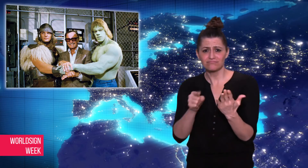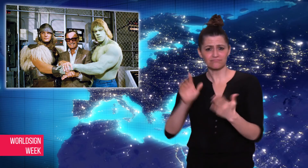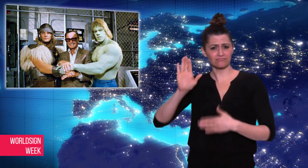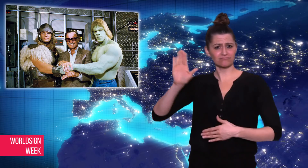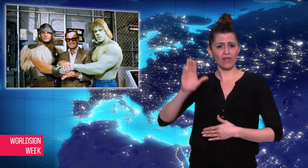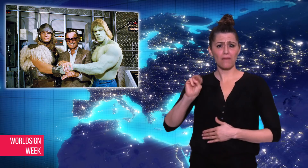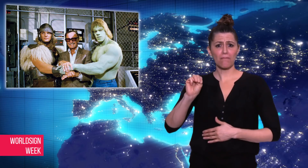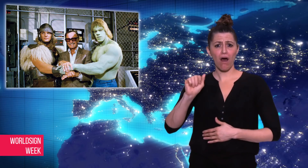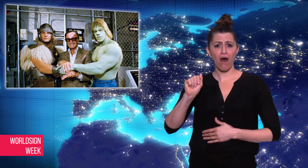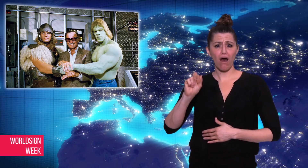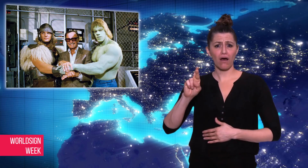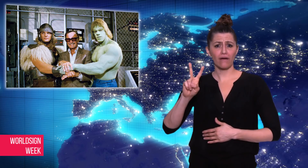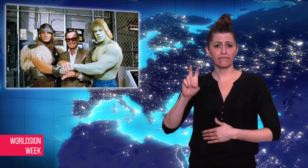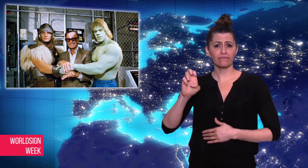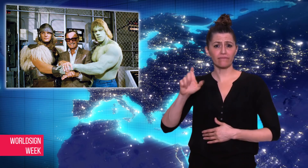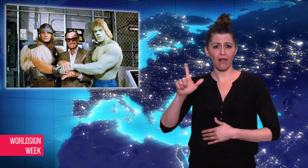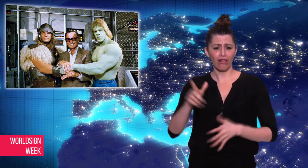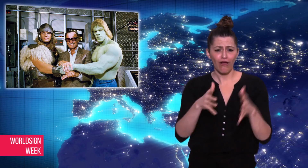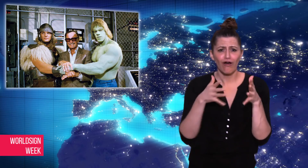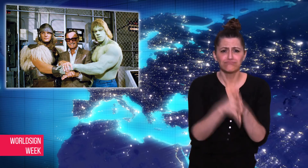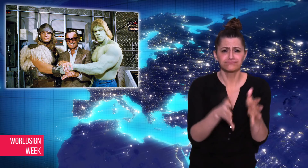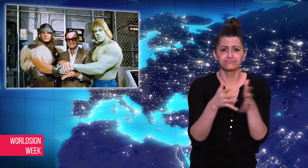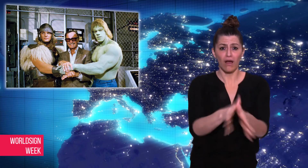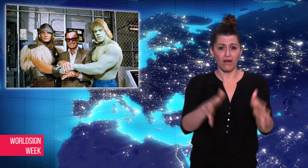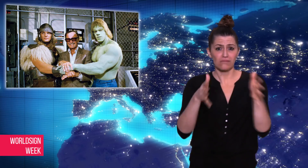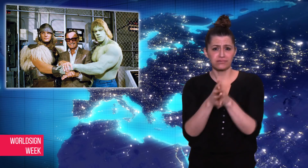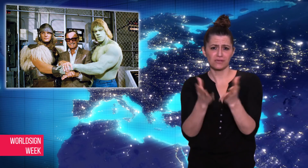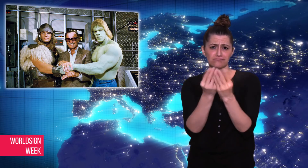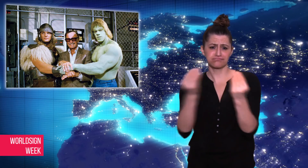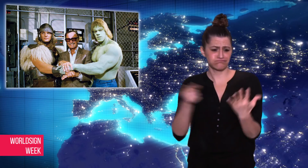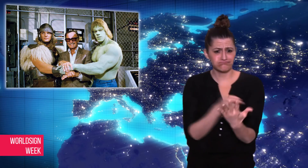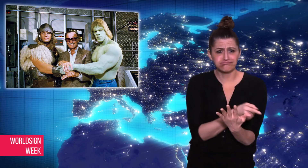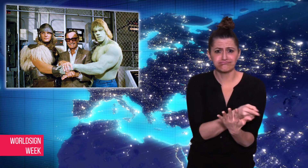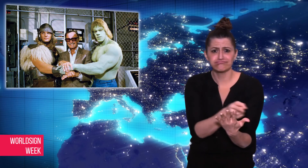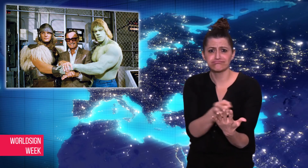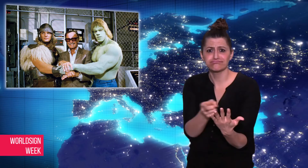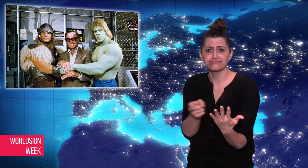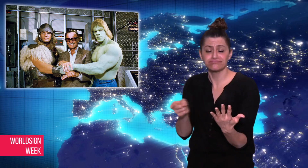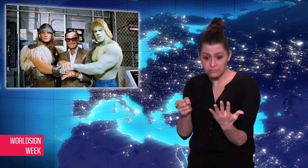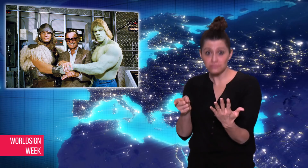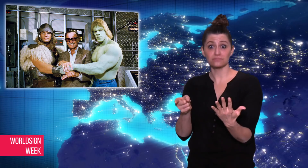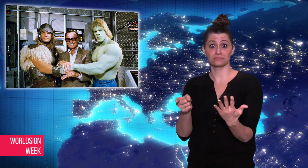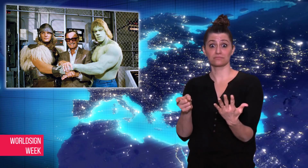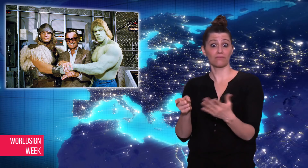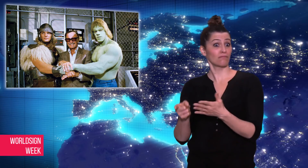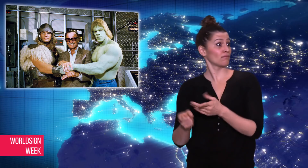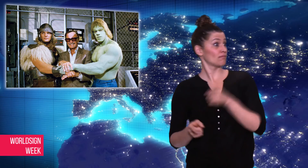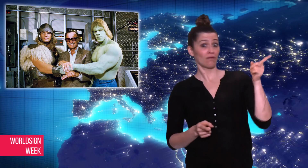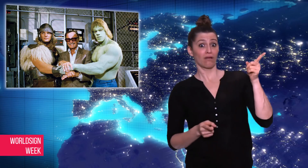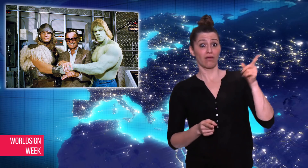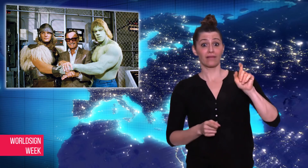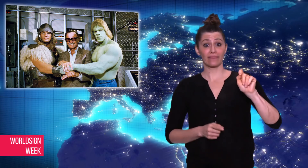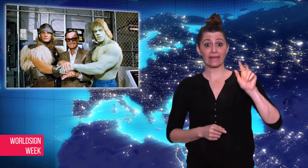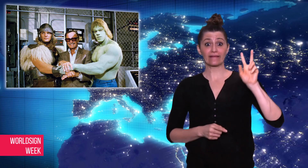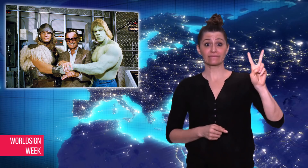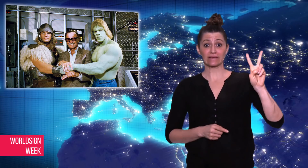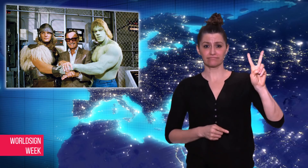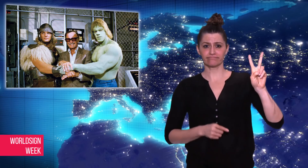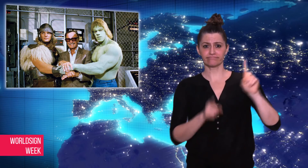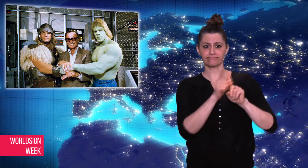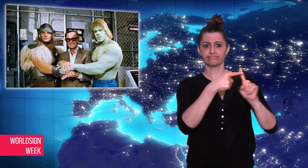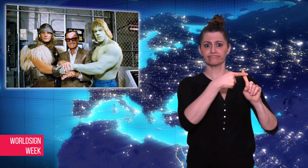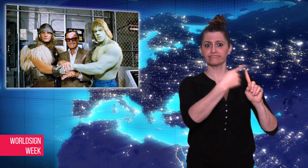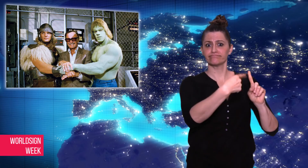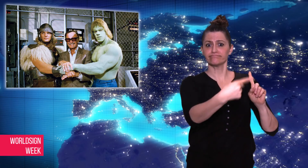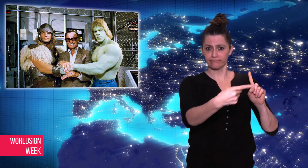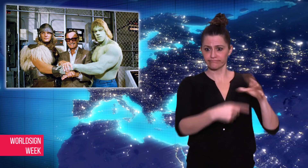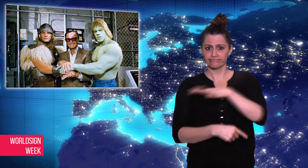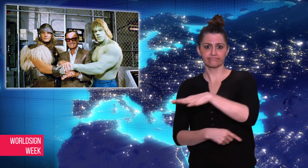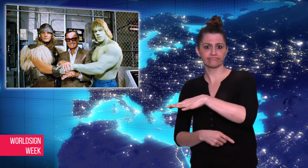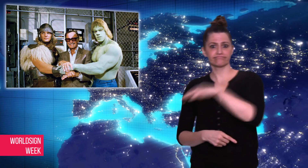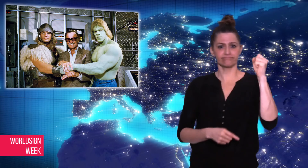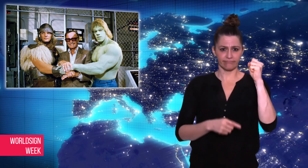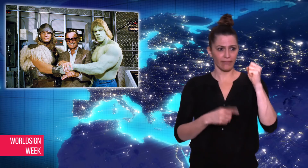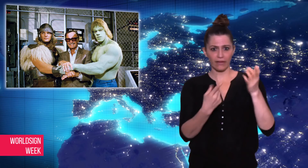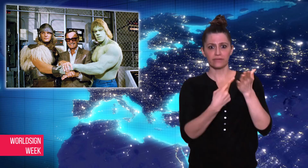Many of his Marvel stories ended up as TV series and big-budget